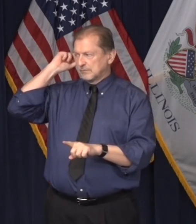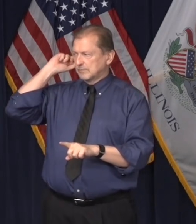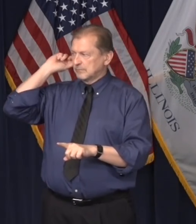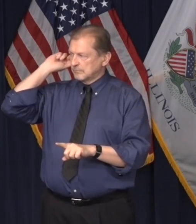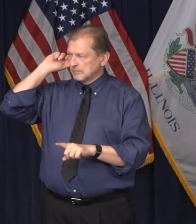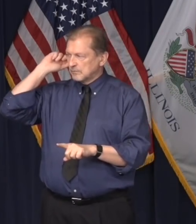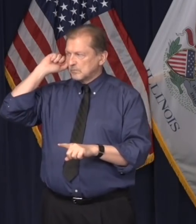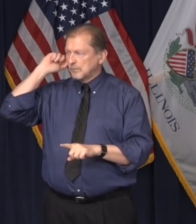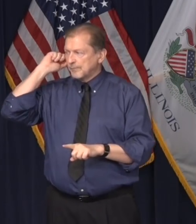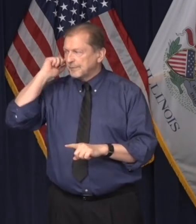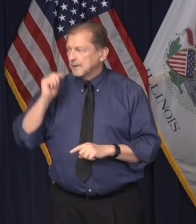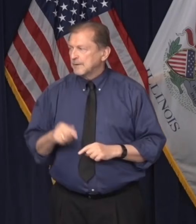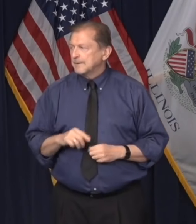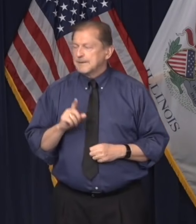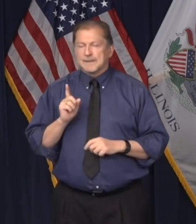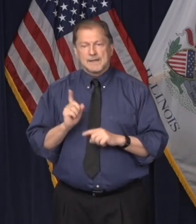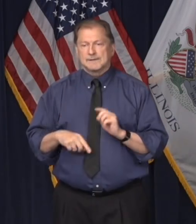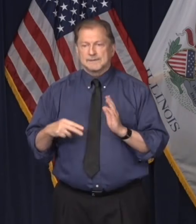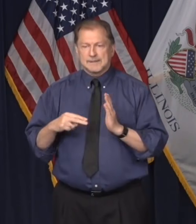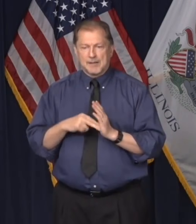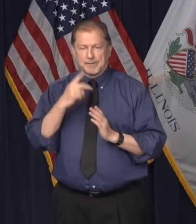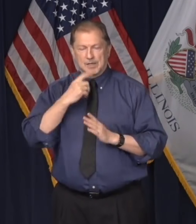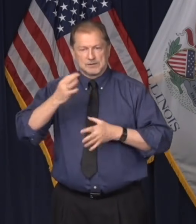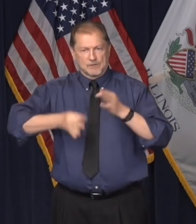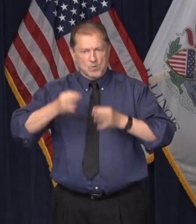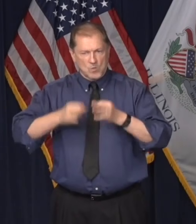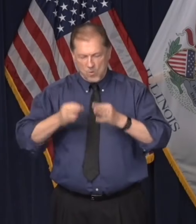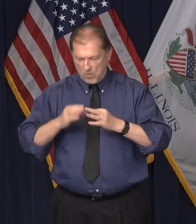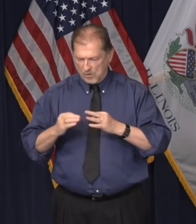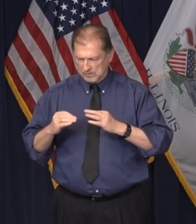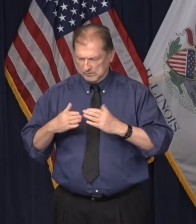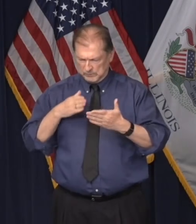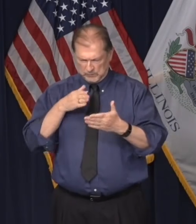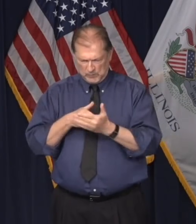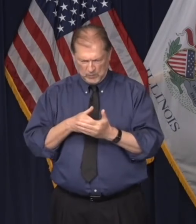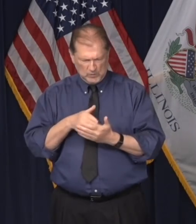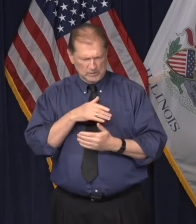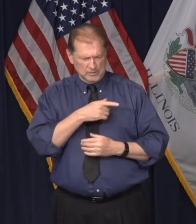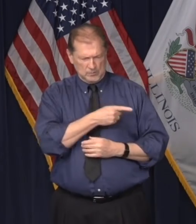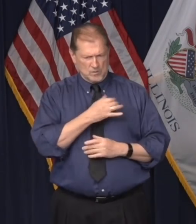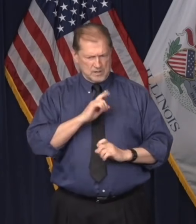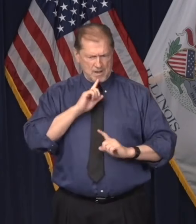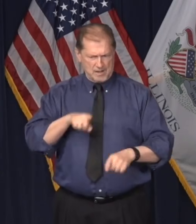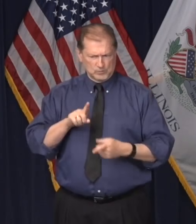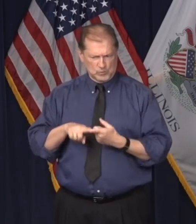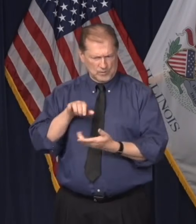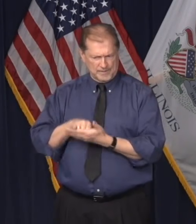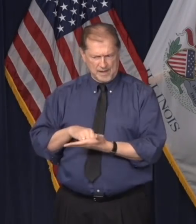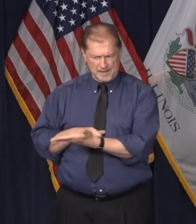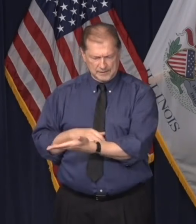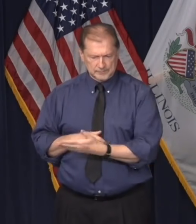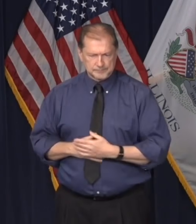THAT YOUR STAY-AT-HOME ORDER IS DARREN BAILEY'S LAWSUIT IS NO LONGER ABLE TO STAND. WE ARE GETTING THE DETAILS WHAT THAT ORDER MEANS.